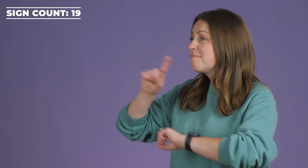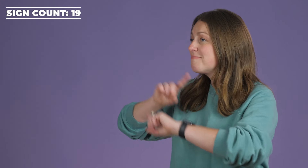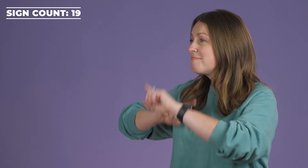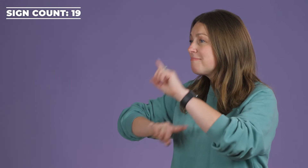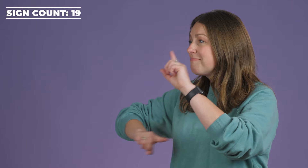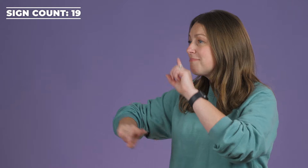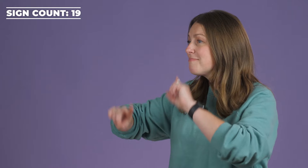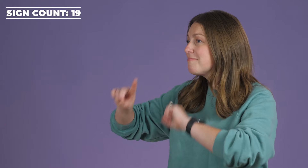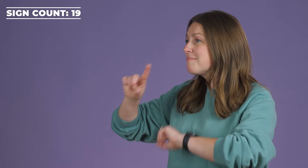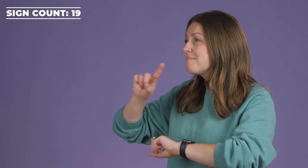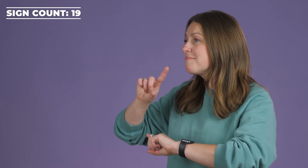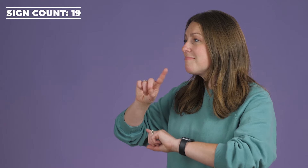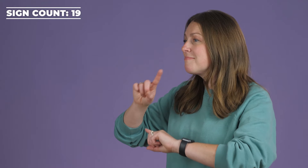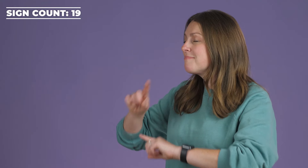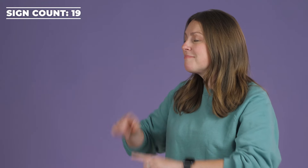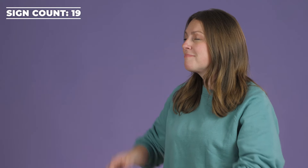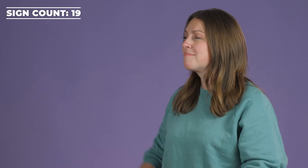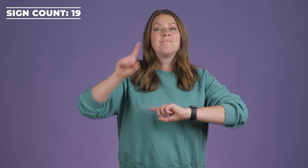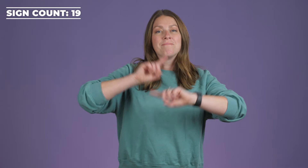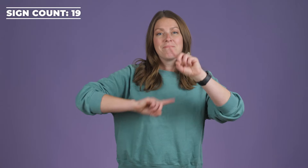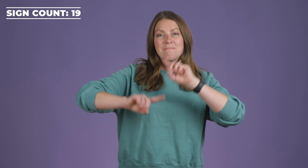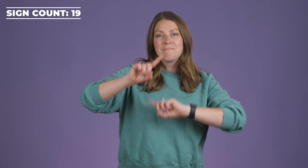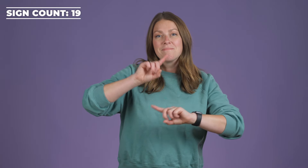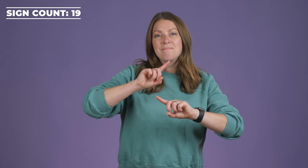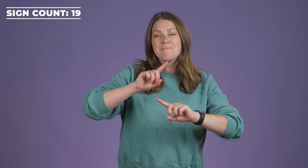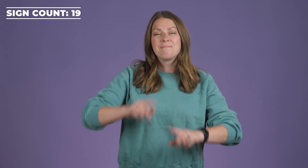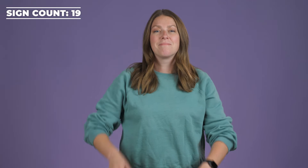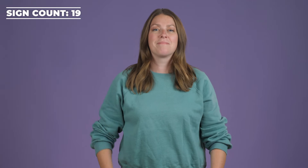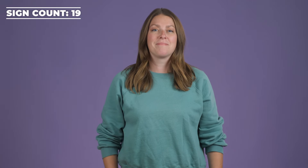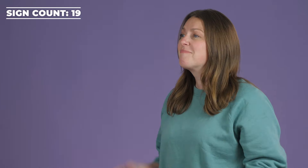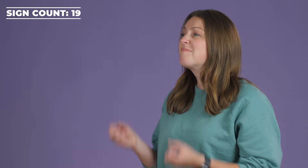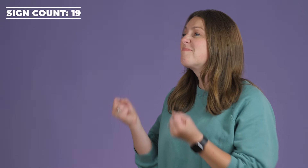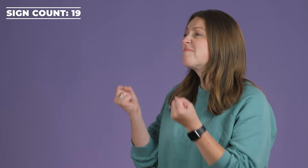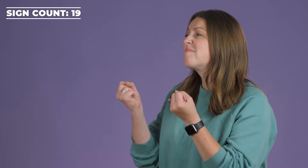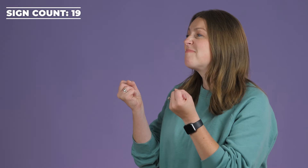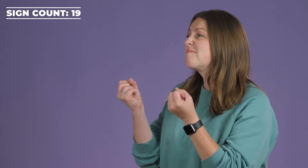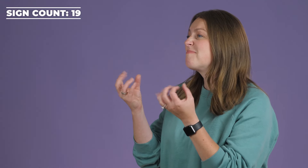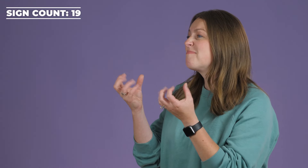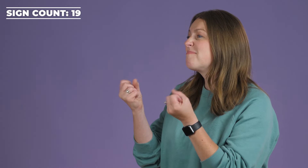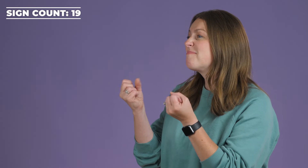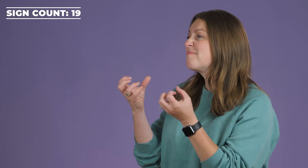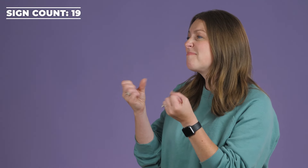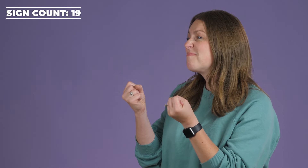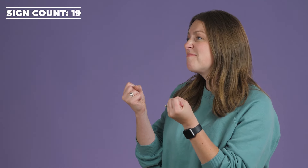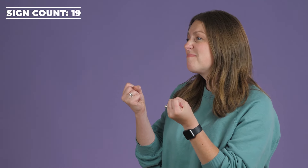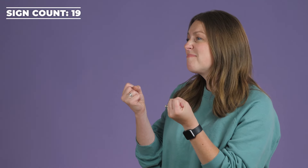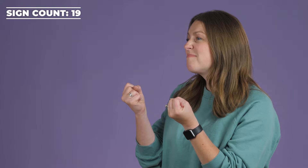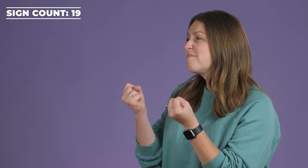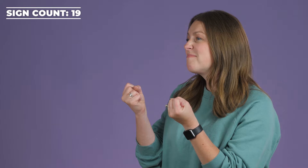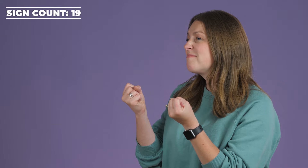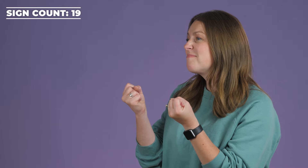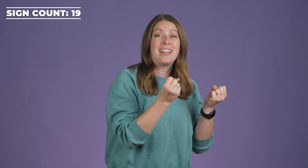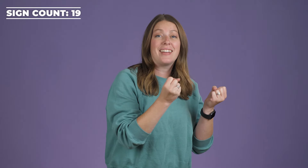This one is index fingers moving in towards yourself. And this one is S's moving fast out and in